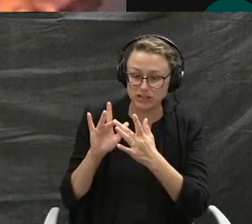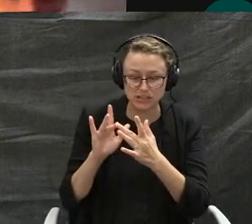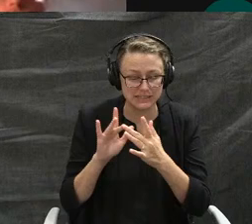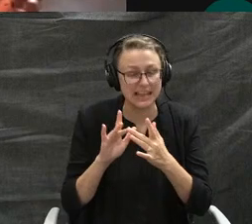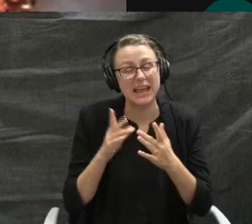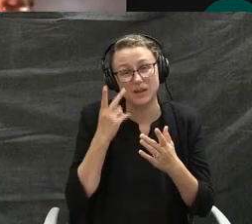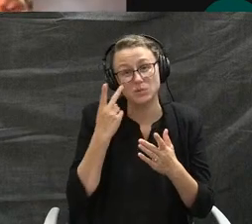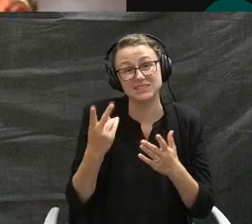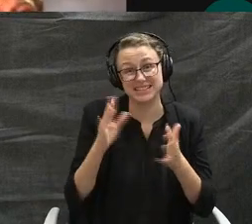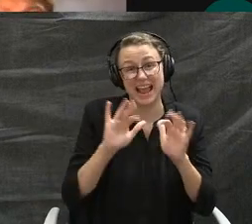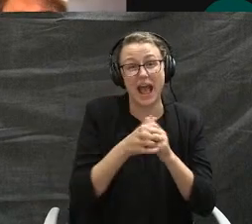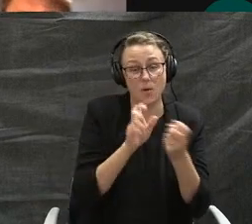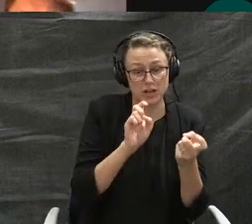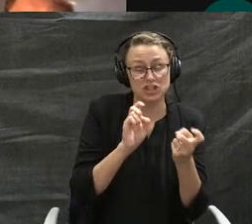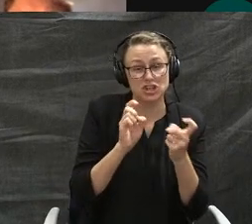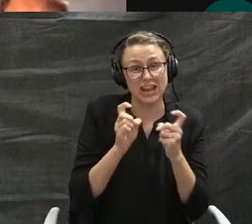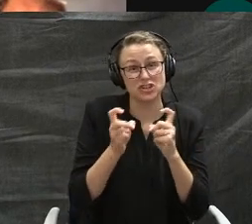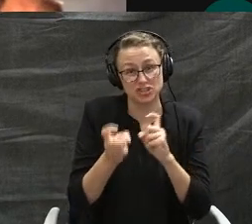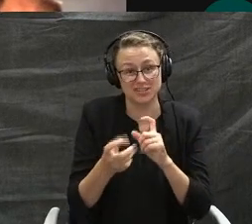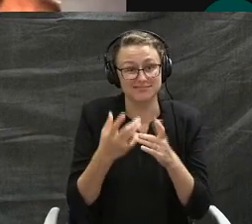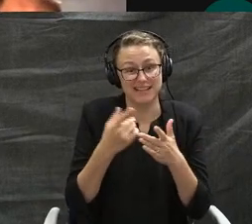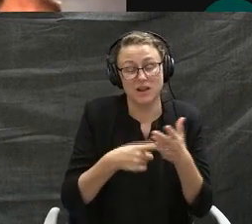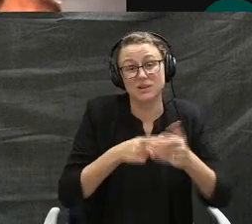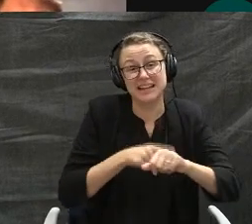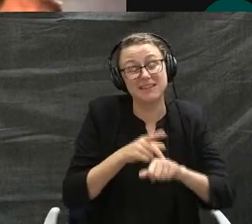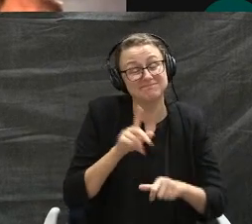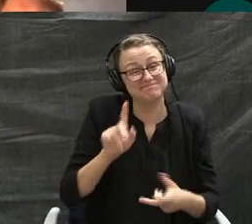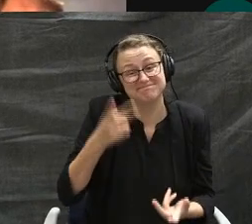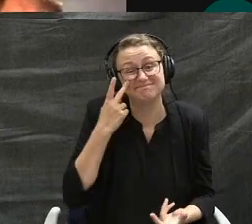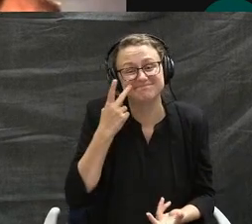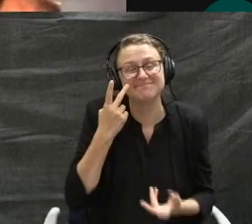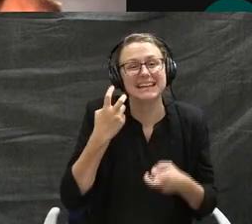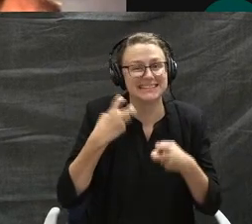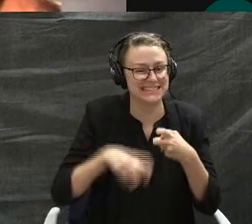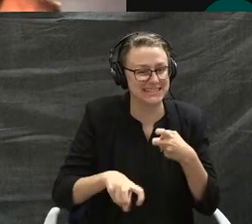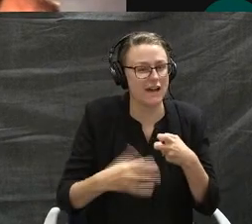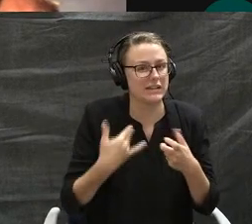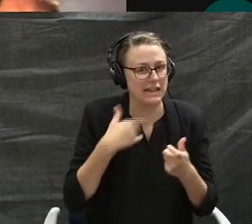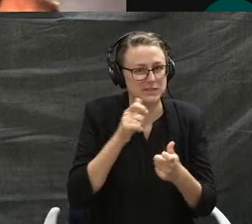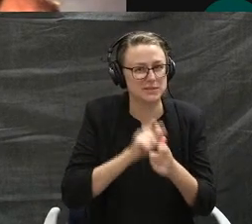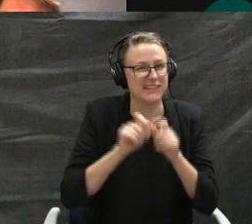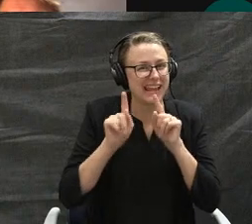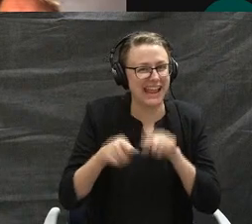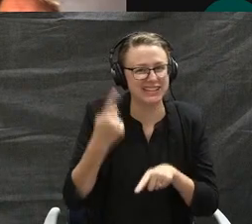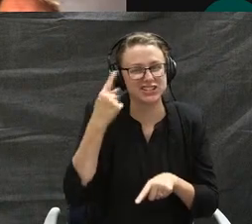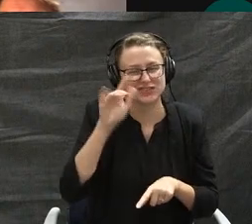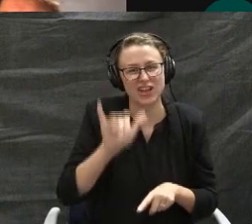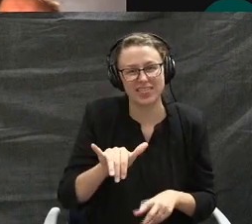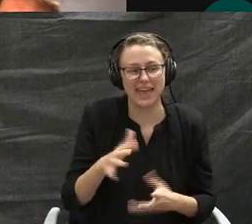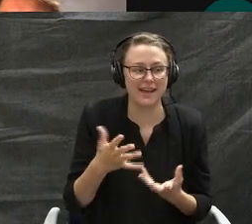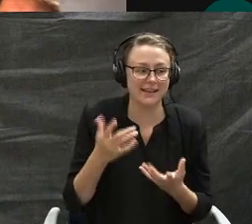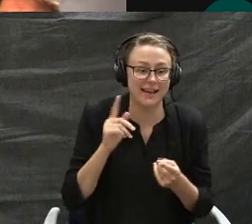occur an at what time they occur? It's hard to have specific answers for them and so we have with better sense of